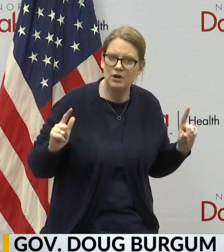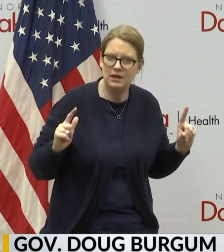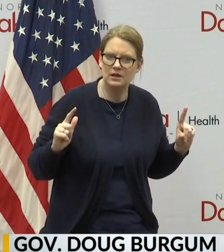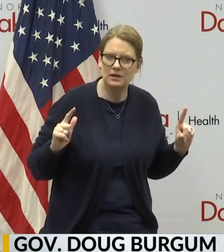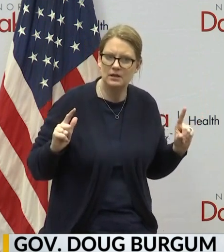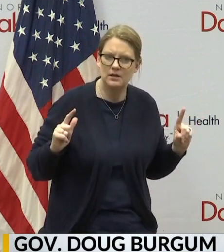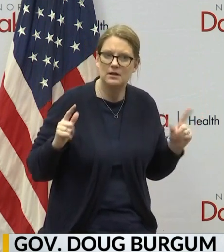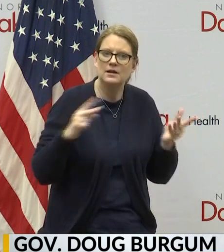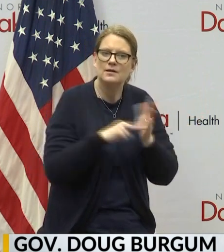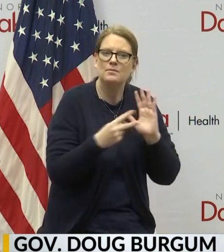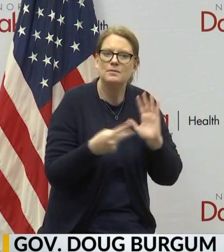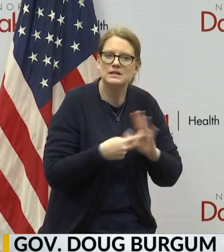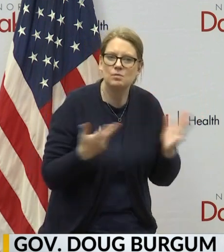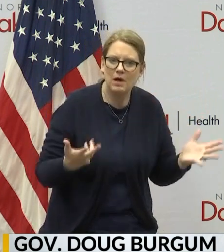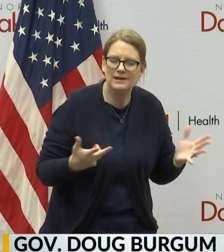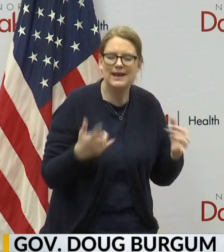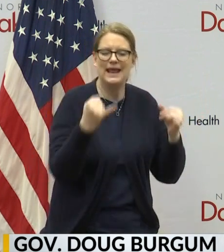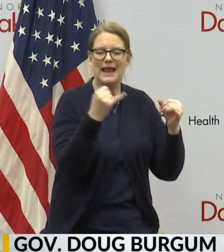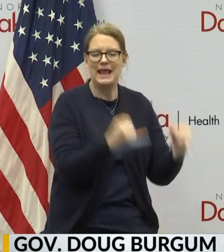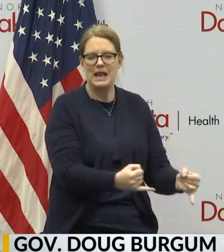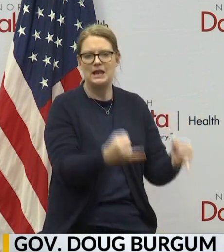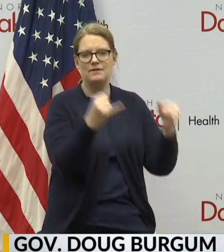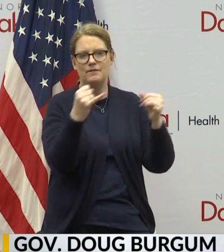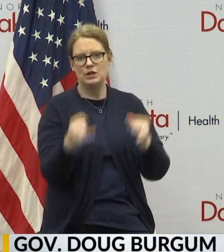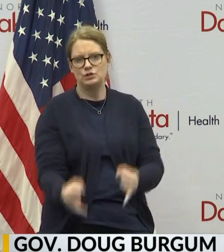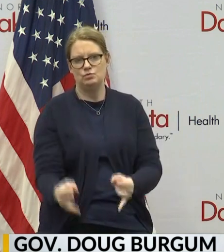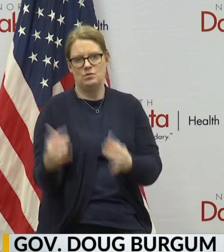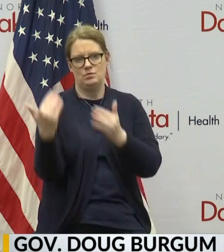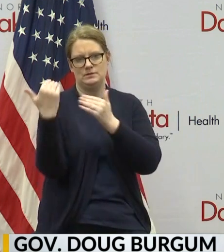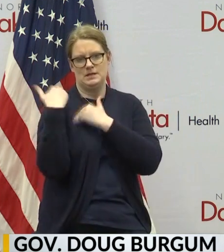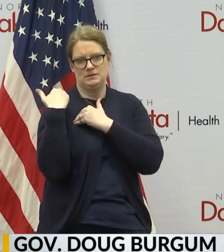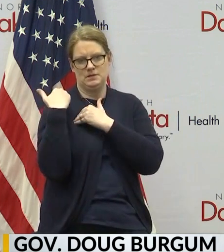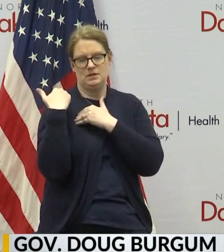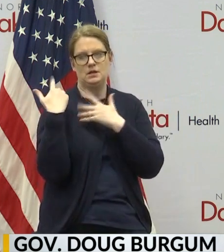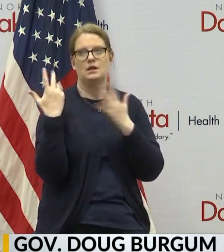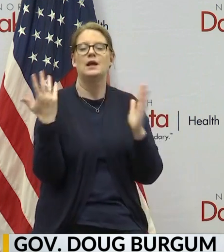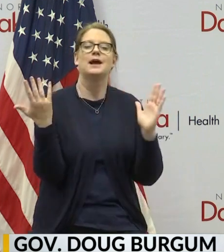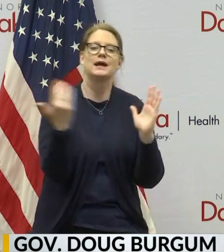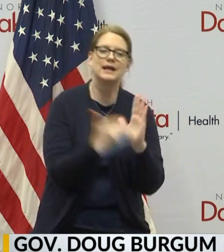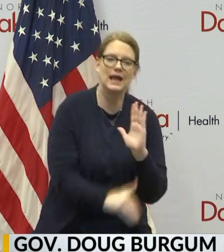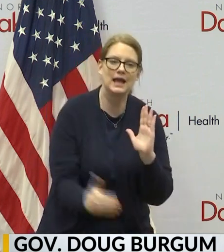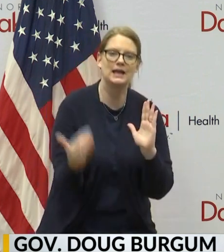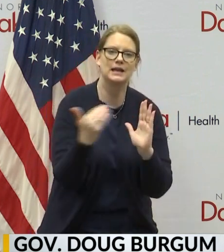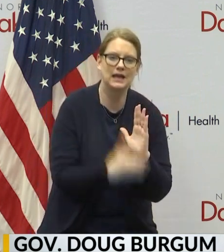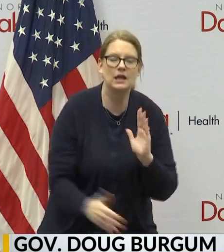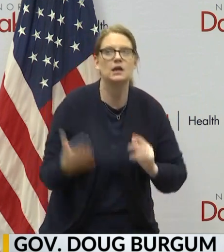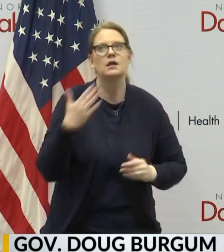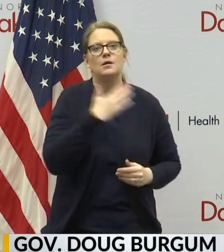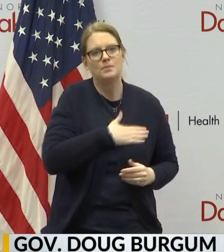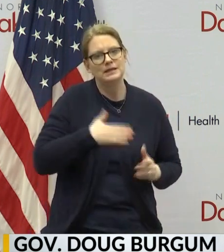THAT ANOTHER COUNTRY COULD DO. THAT WITH FREEDOM AND WITH LIBERTY COMES INDIVIDUAL